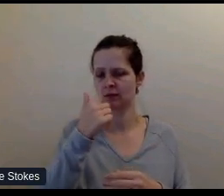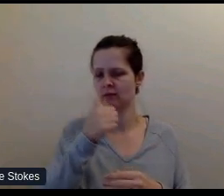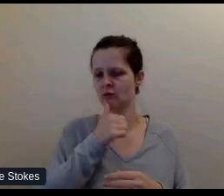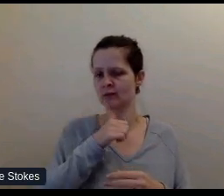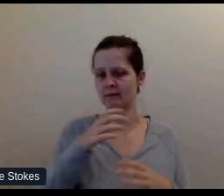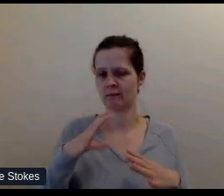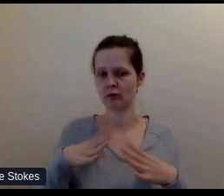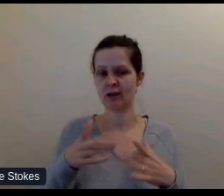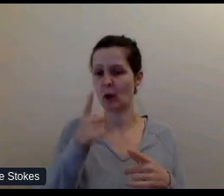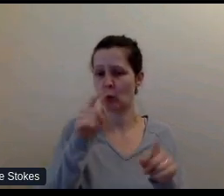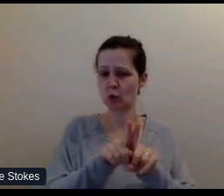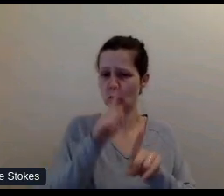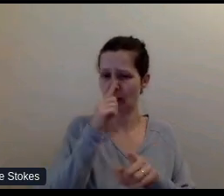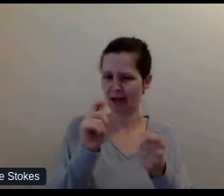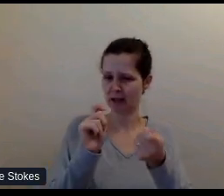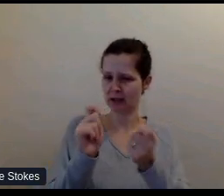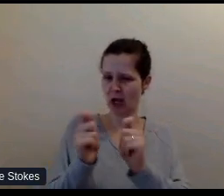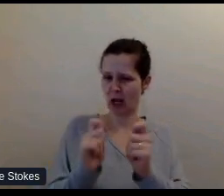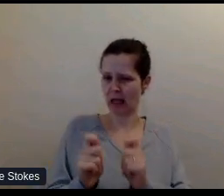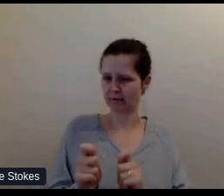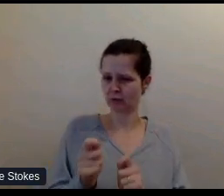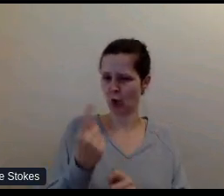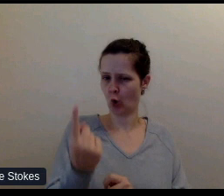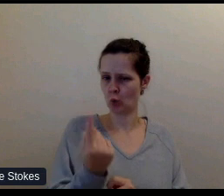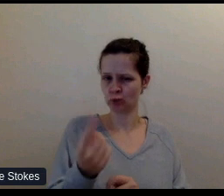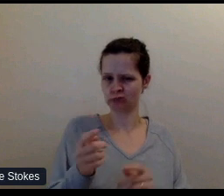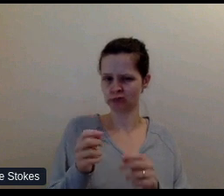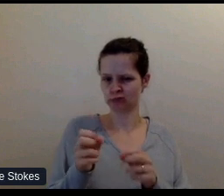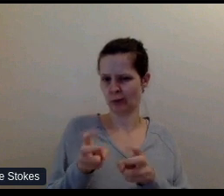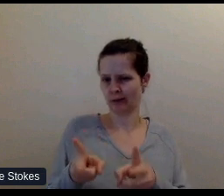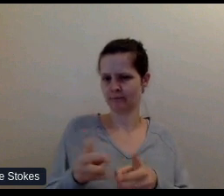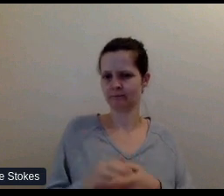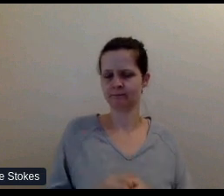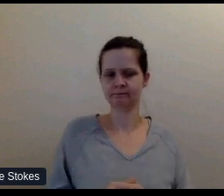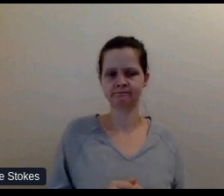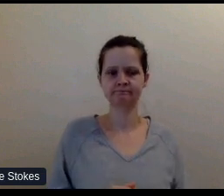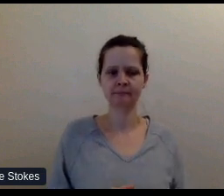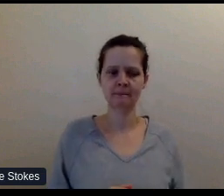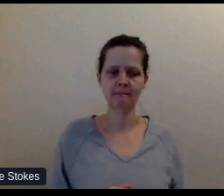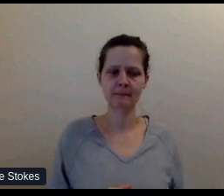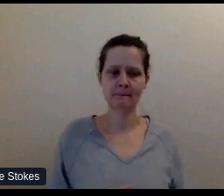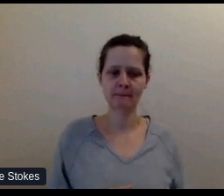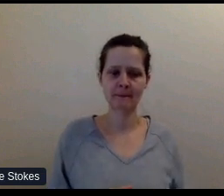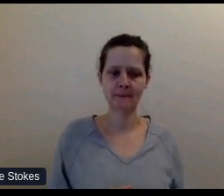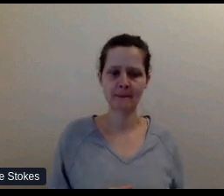If you must do your own frictionality, then you would you would need to use